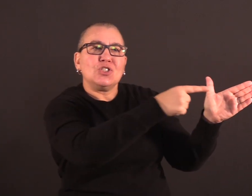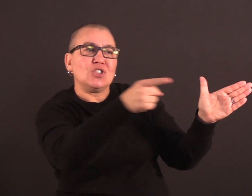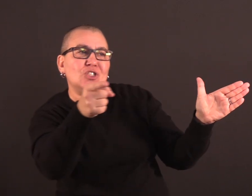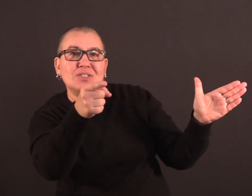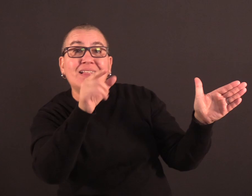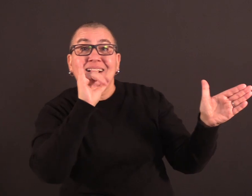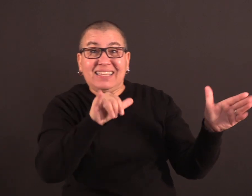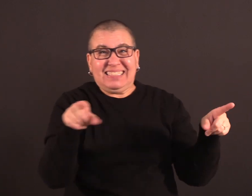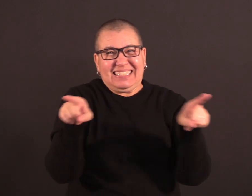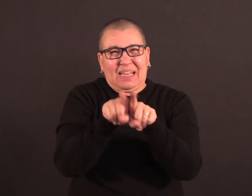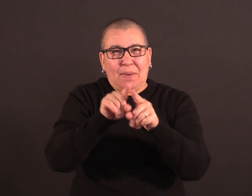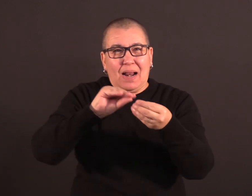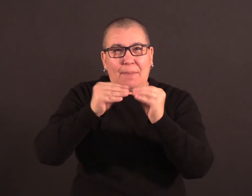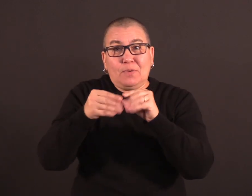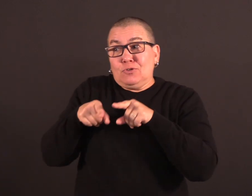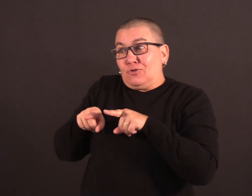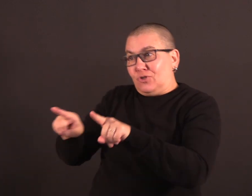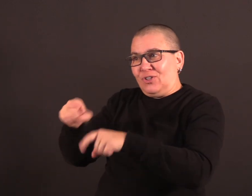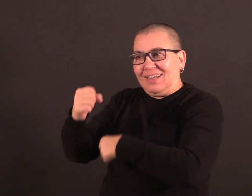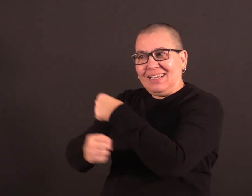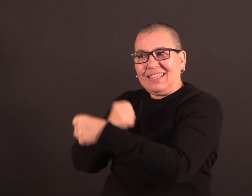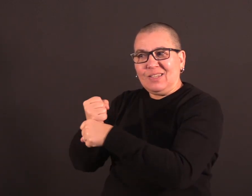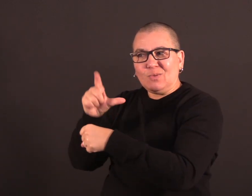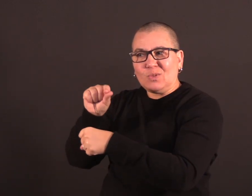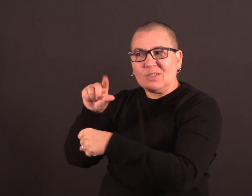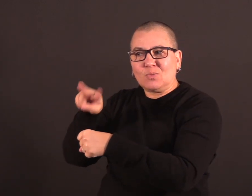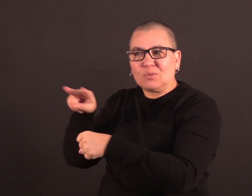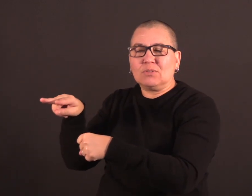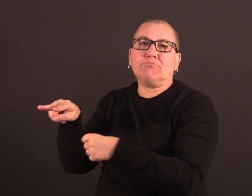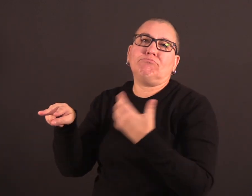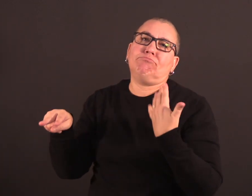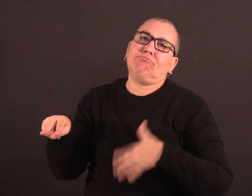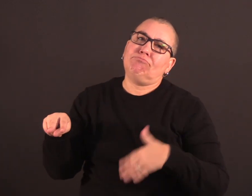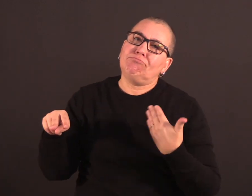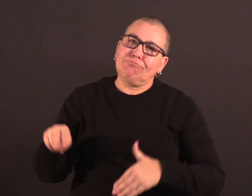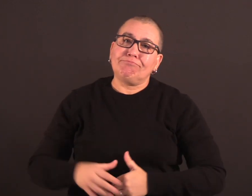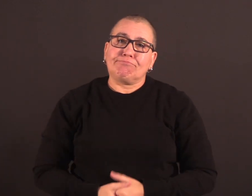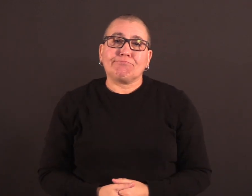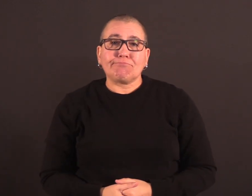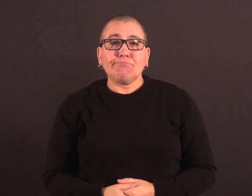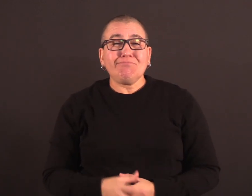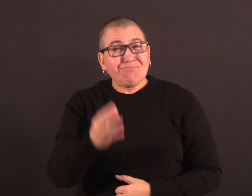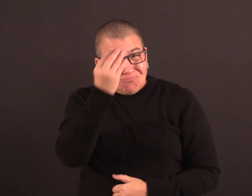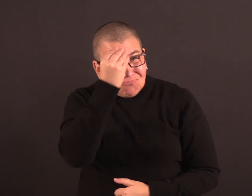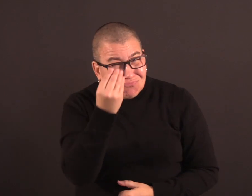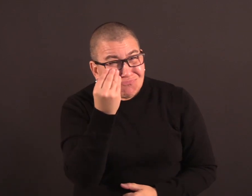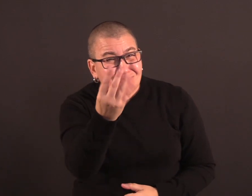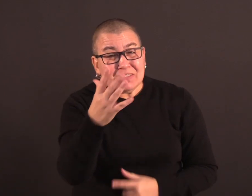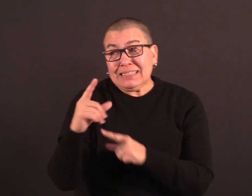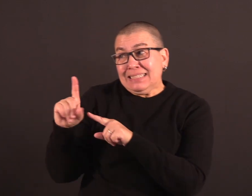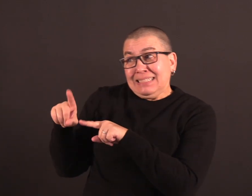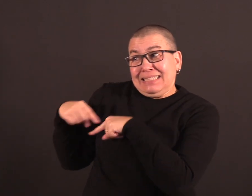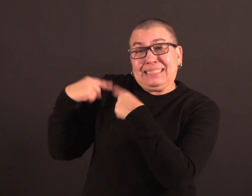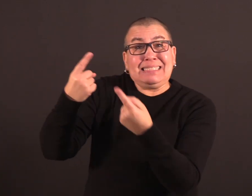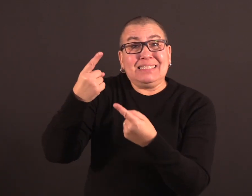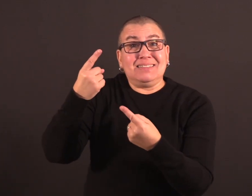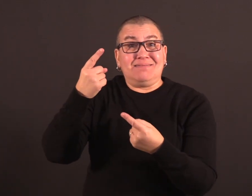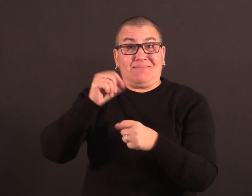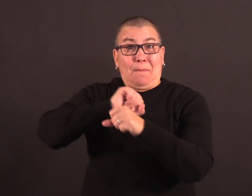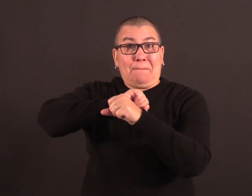throughout much of 2022. It is also higher than the 30 per 100,000 weekly COVID-19